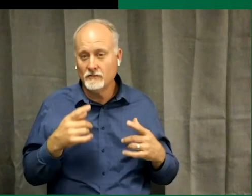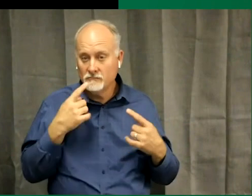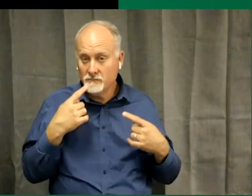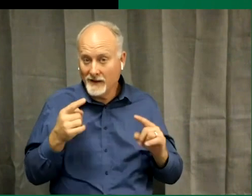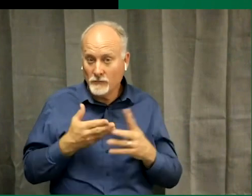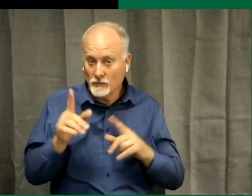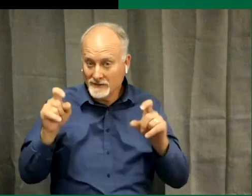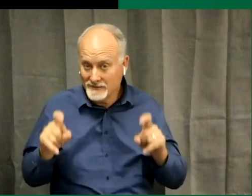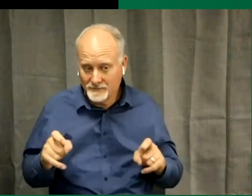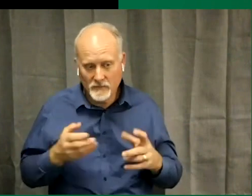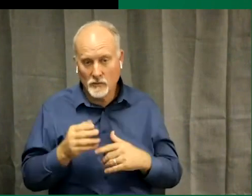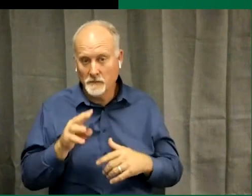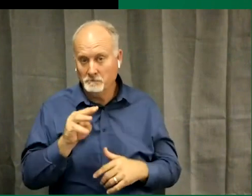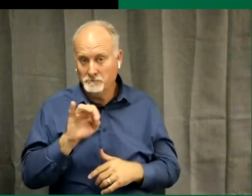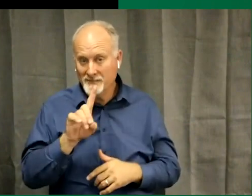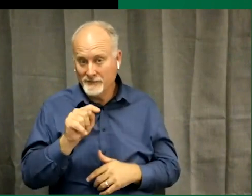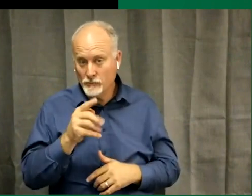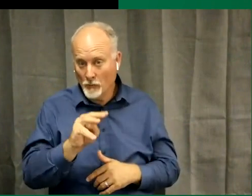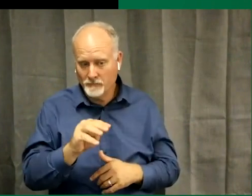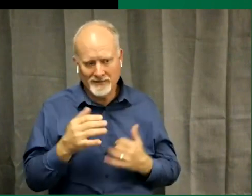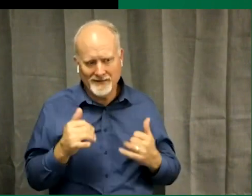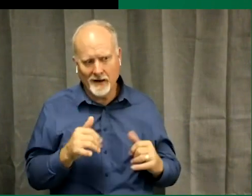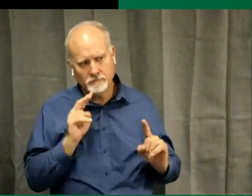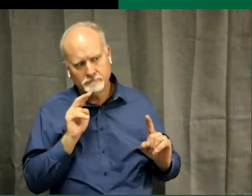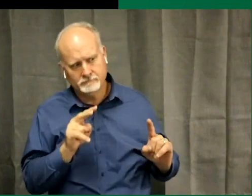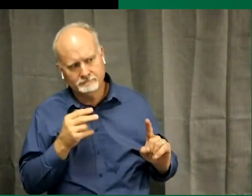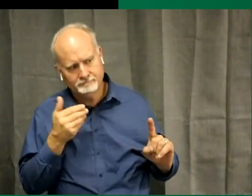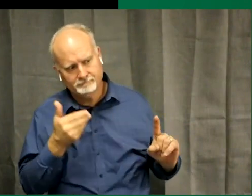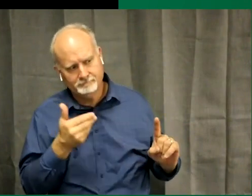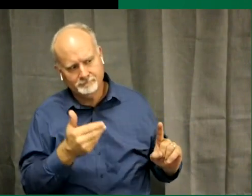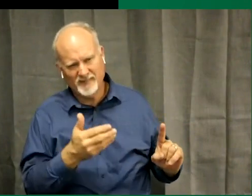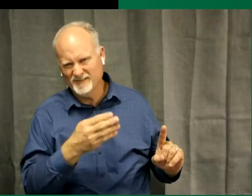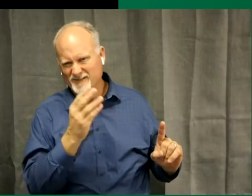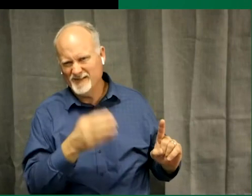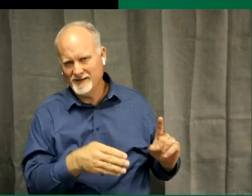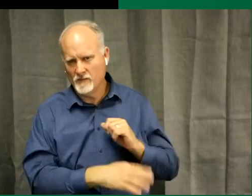made it through midterms and now we're looking toward finishing this fall term that you can have